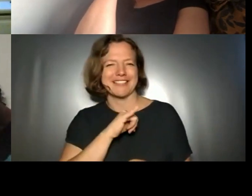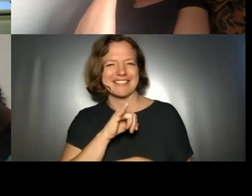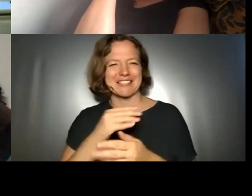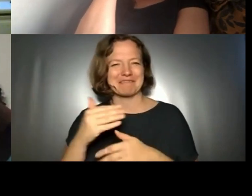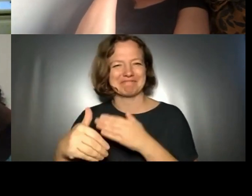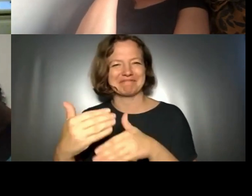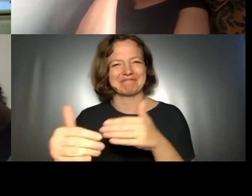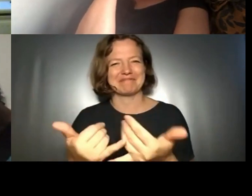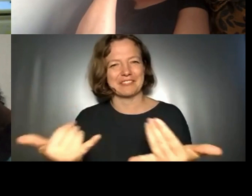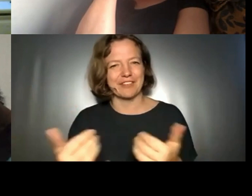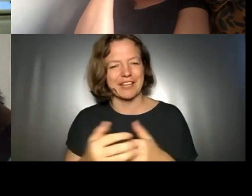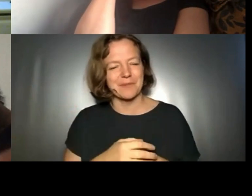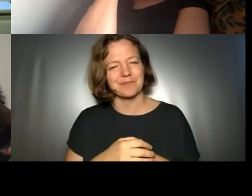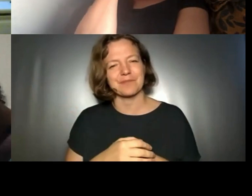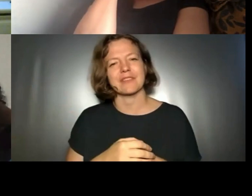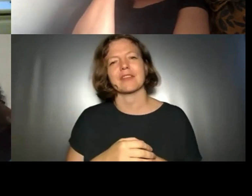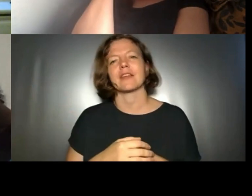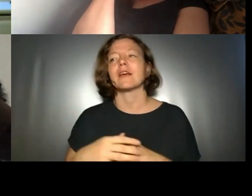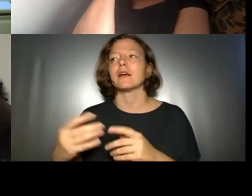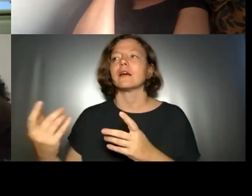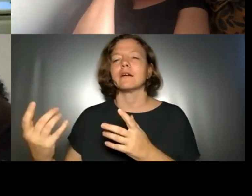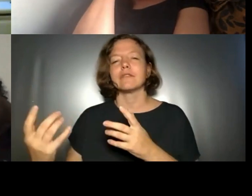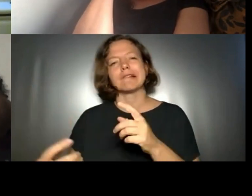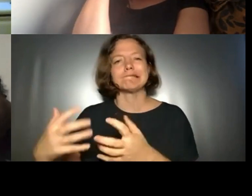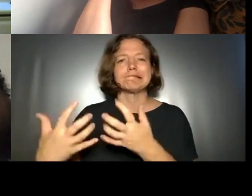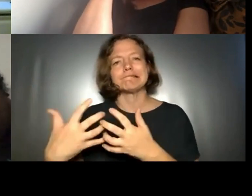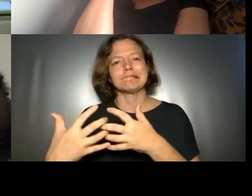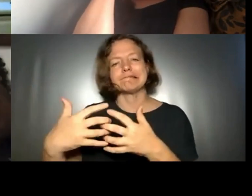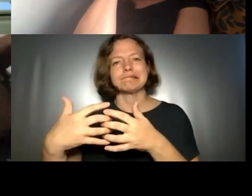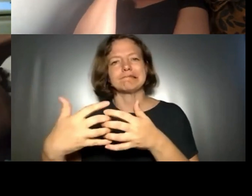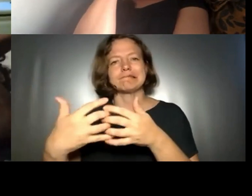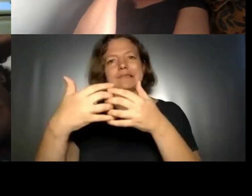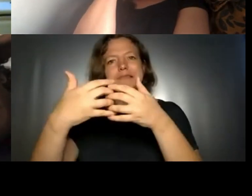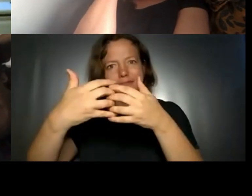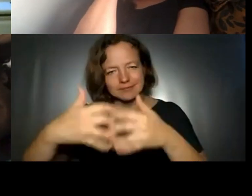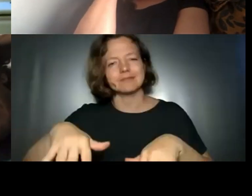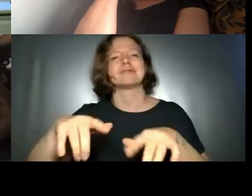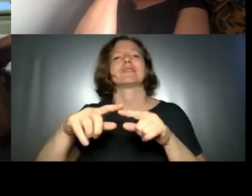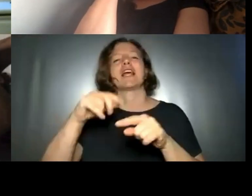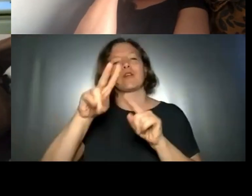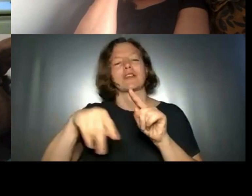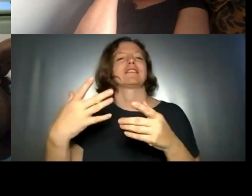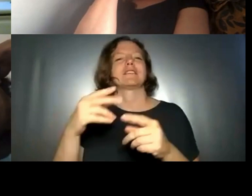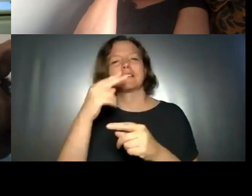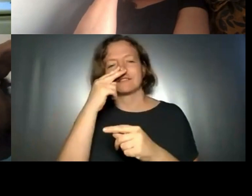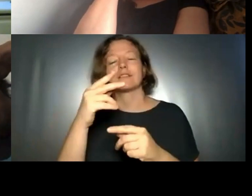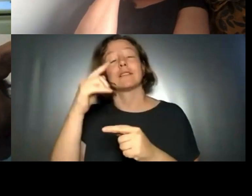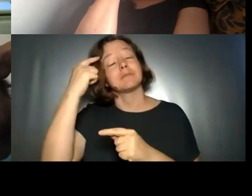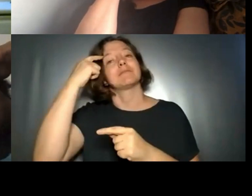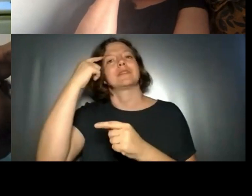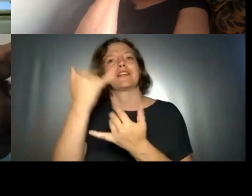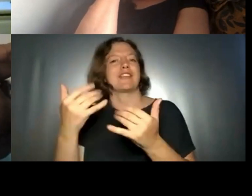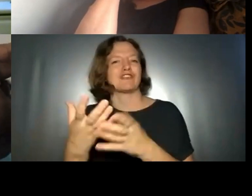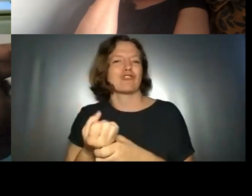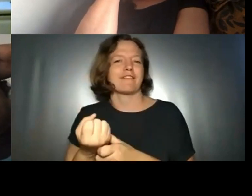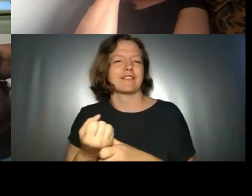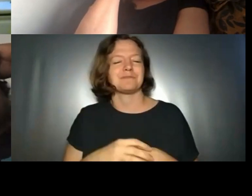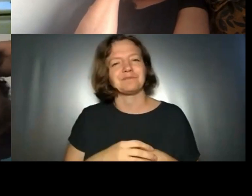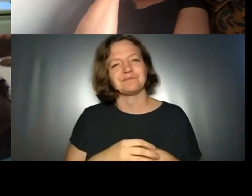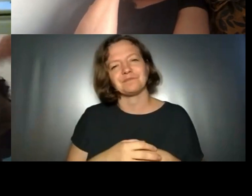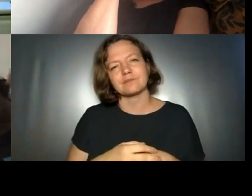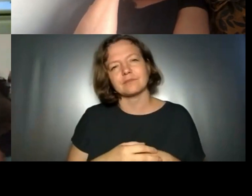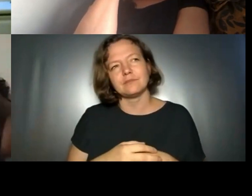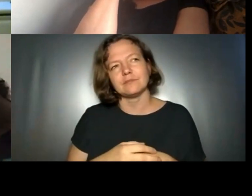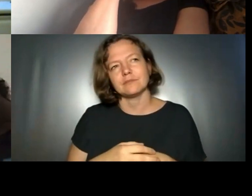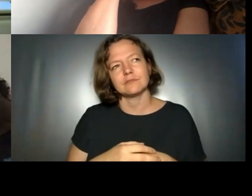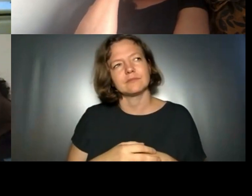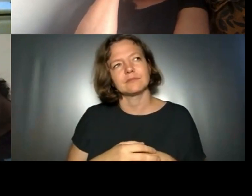and then we get to the fun part where we figure out how do we do that artistically. Actually, it is this beautiful thing